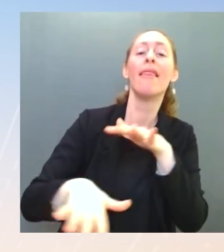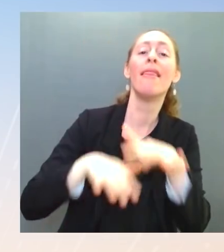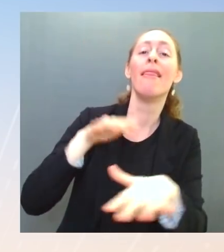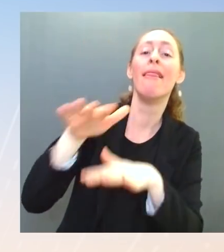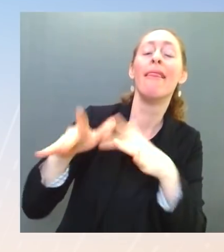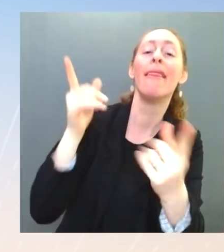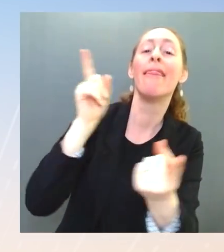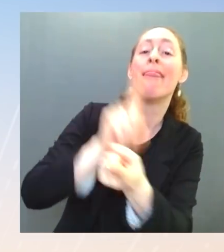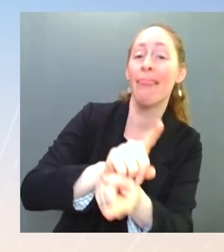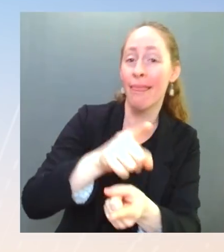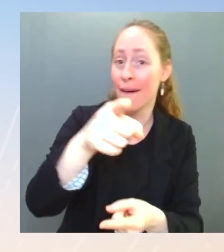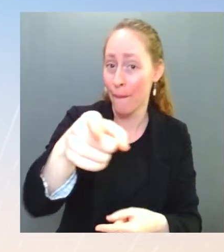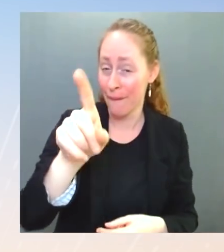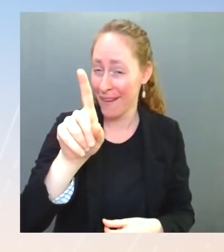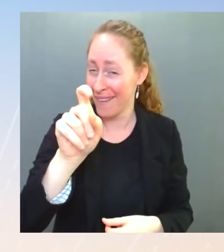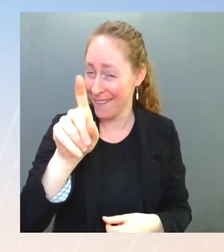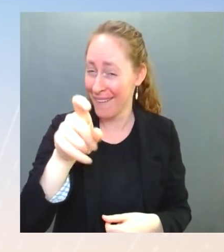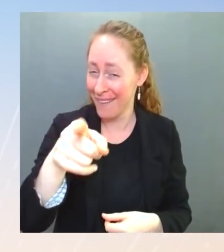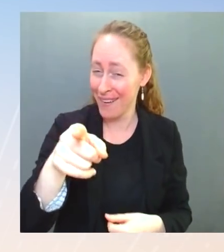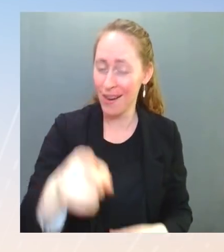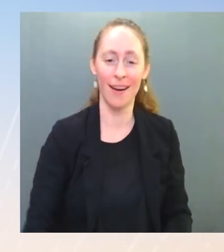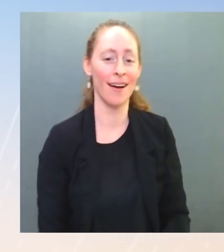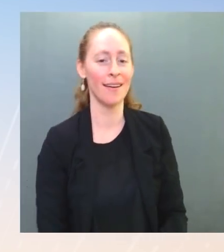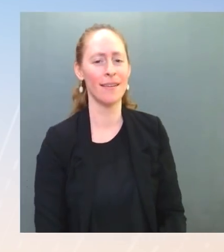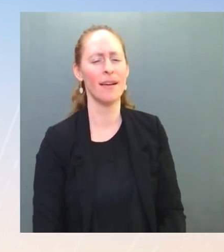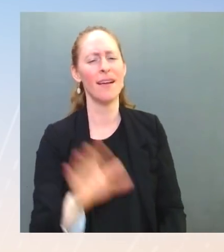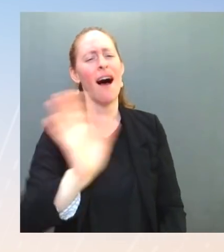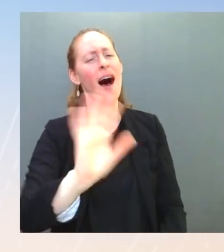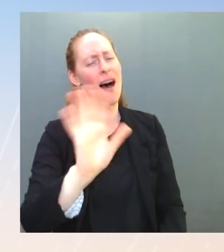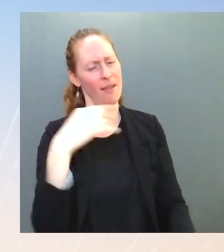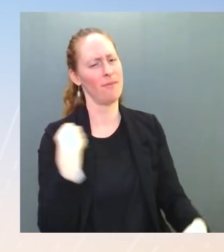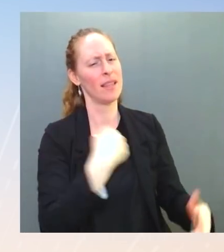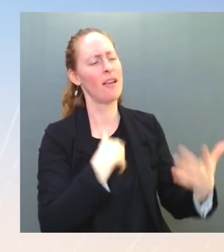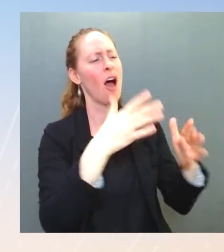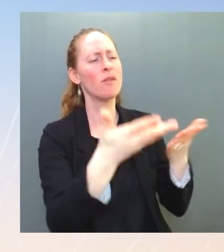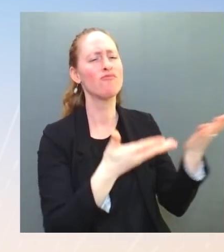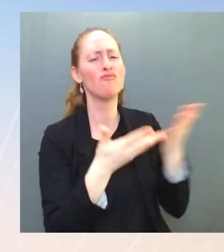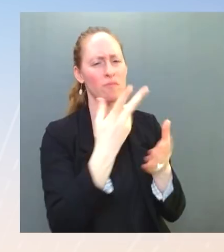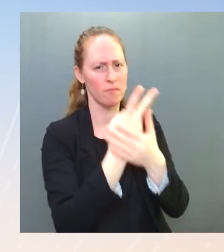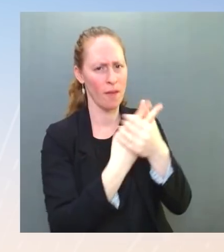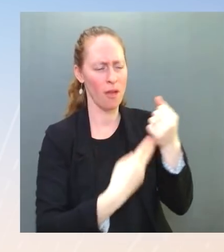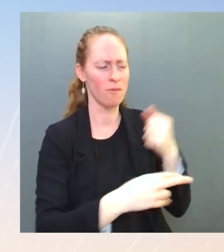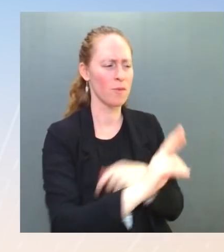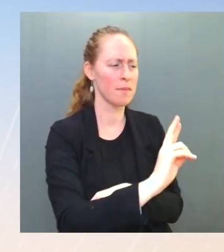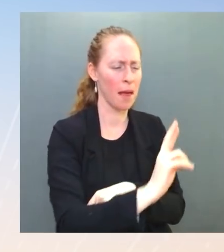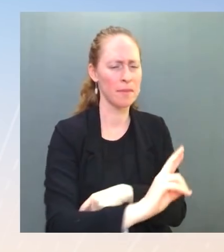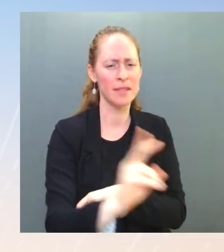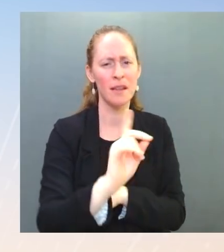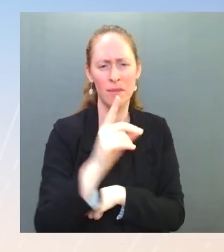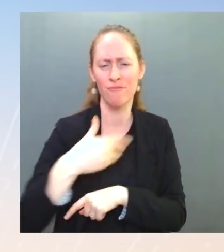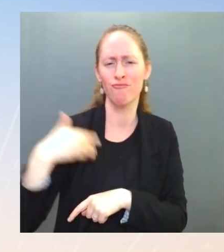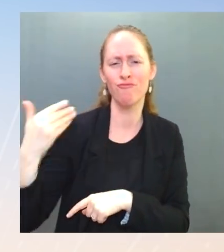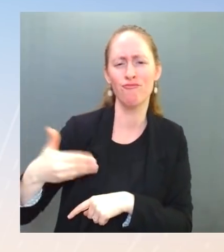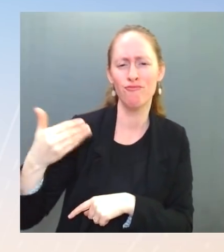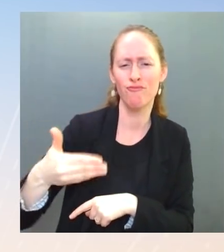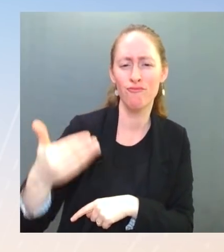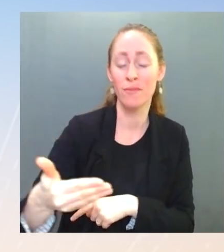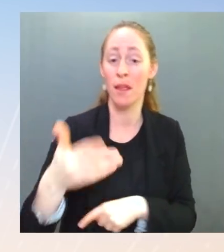but I think it's clear what we're seeing from Republicans is an effort to politicize this and not fix what we all recognize as an outdated and broken system.